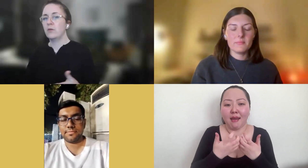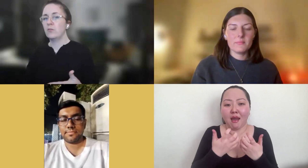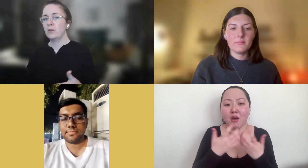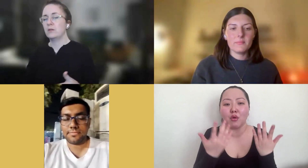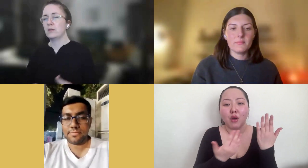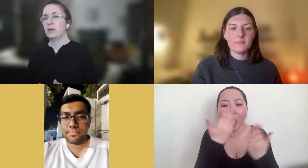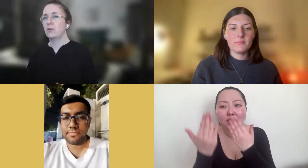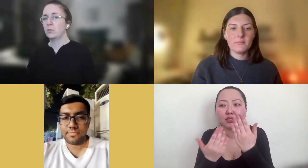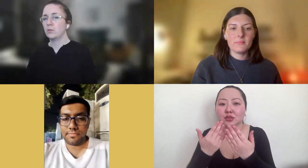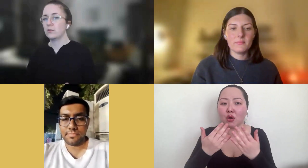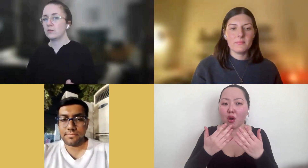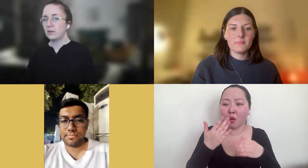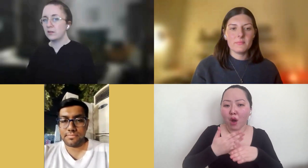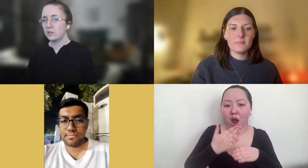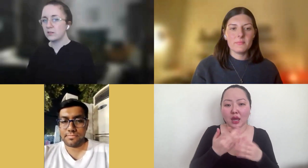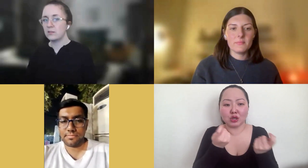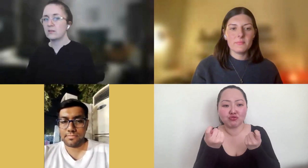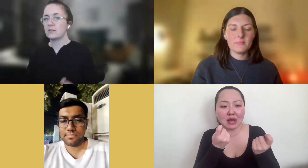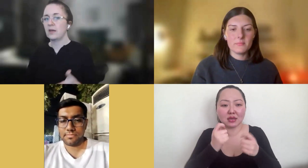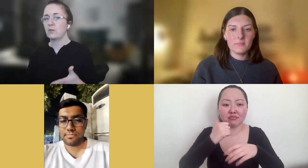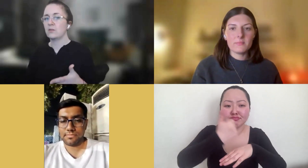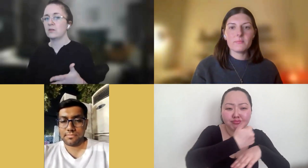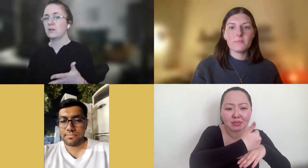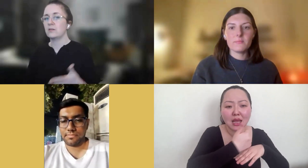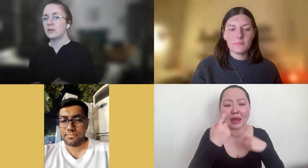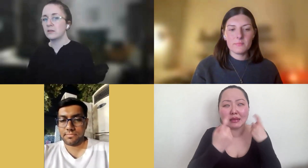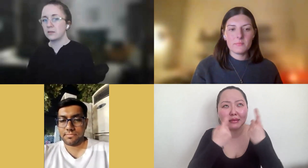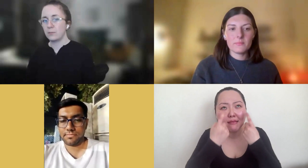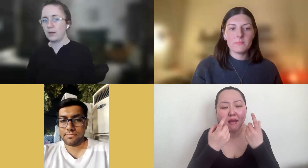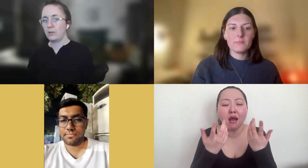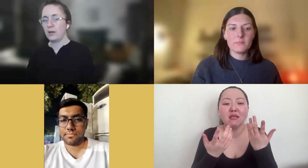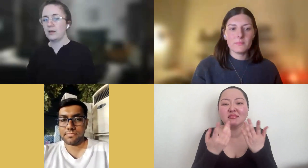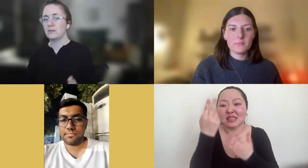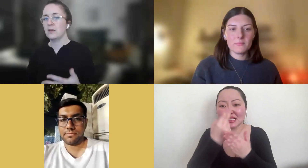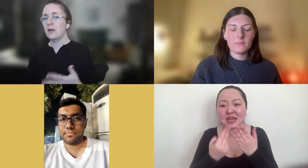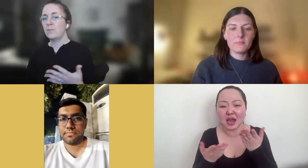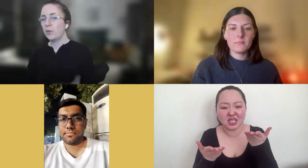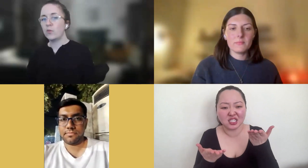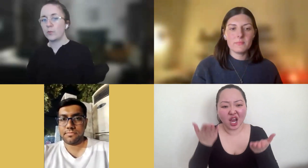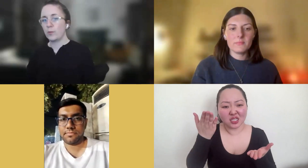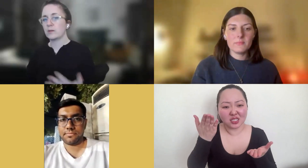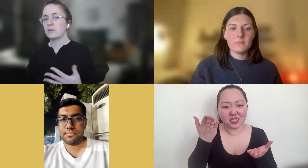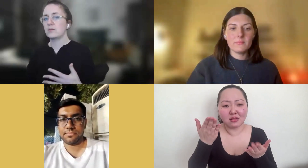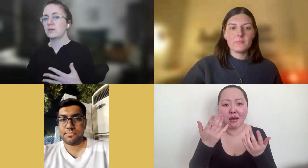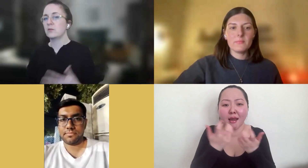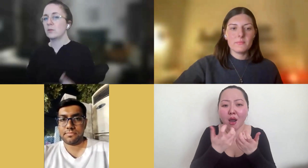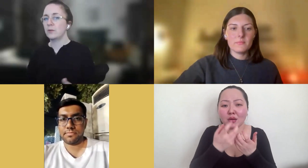really moved me thinking towards design justice, how design has ended up. Whose perspective has not